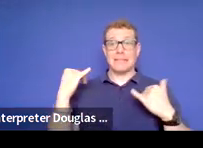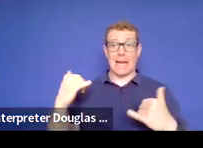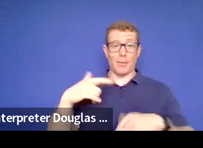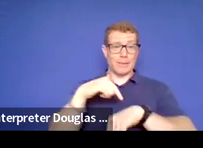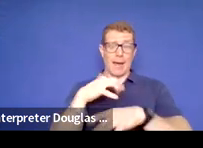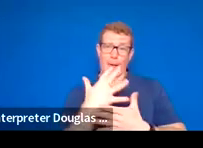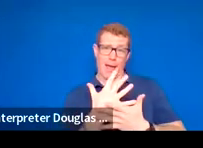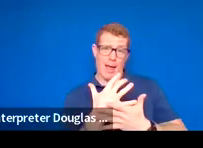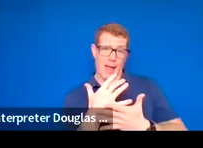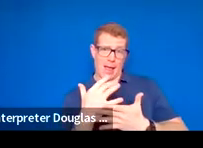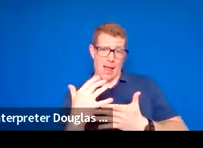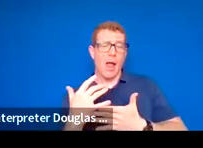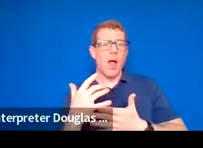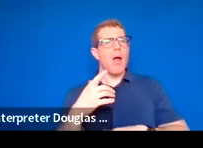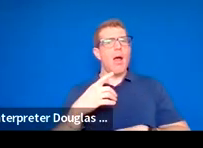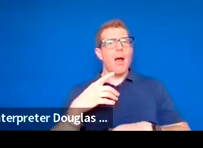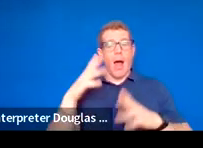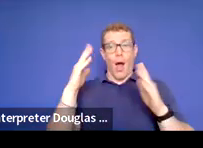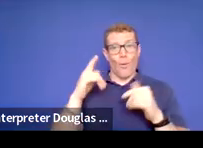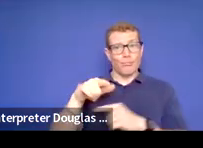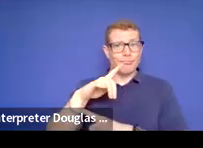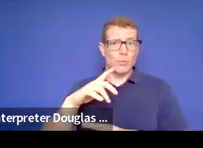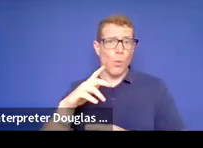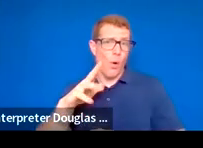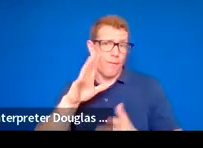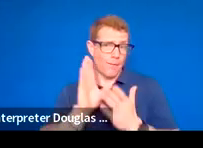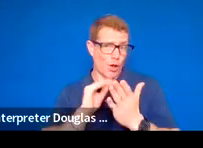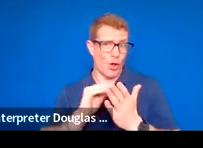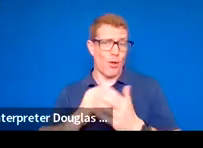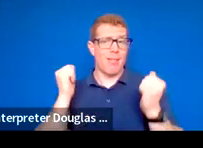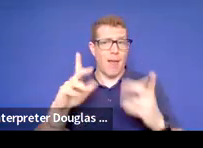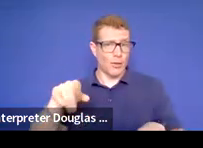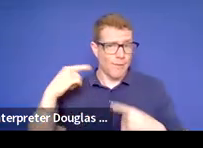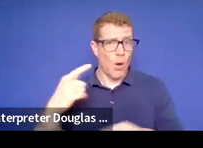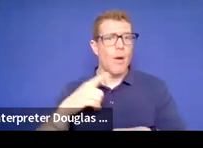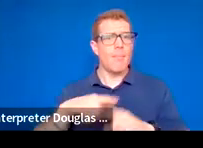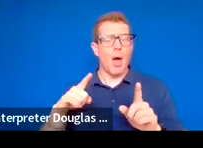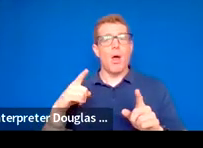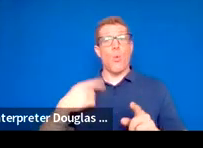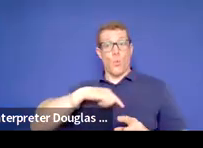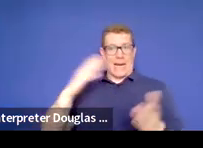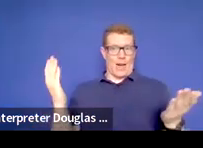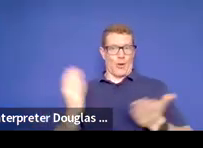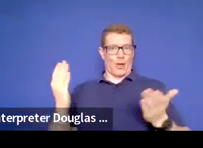But we are here. Our resources are here at Alzheimer's services of the capital area.